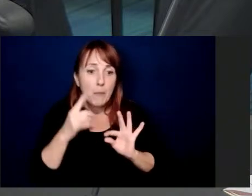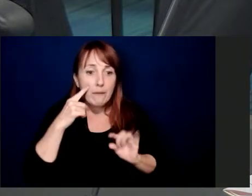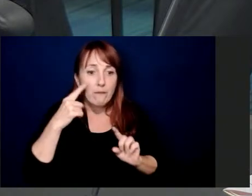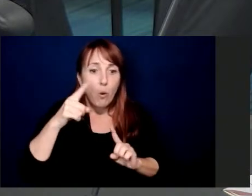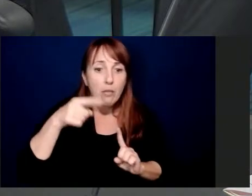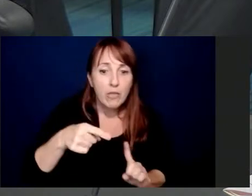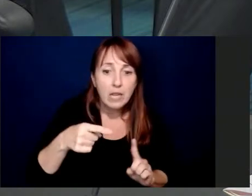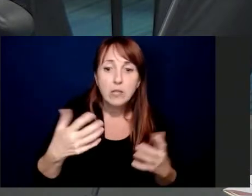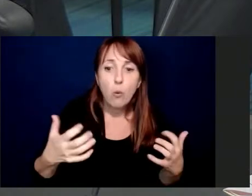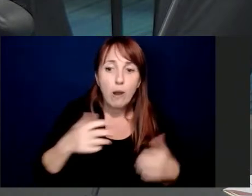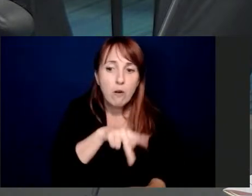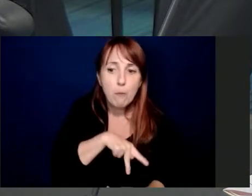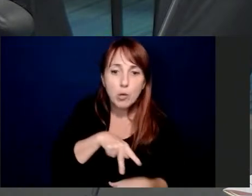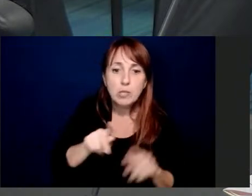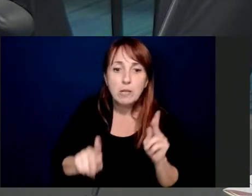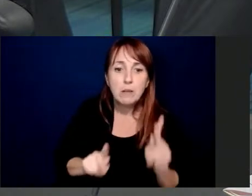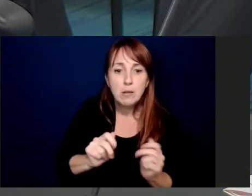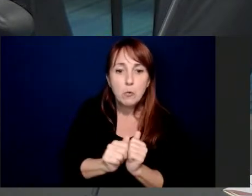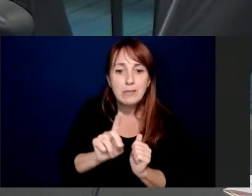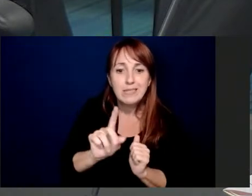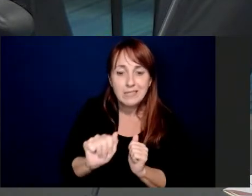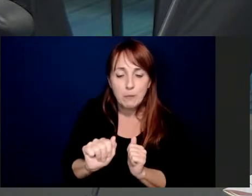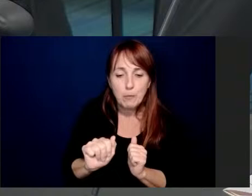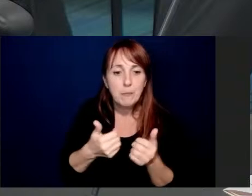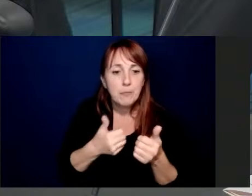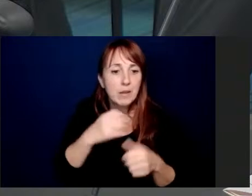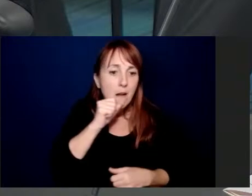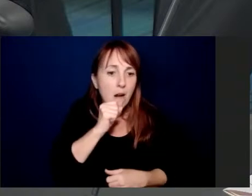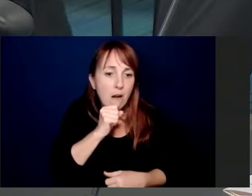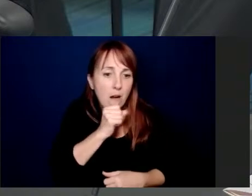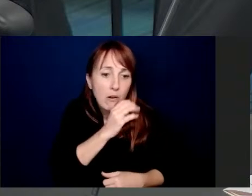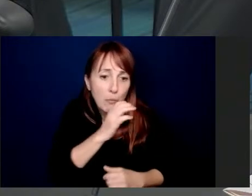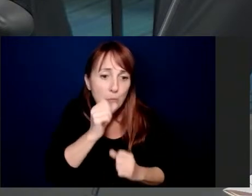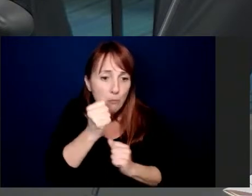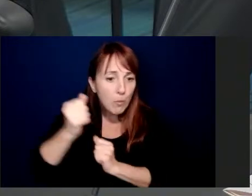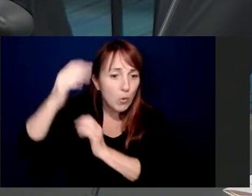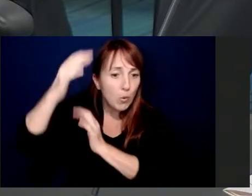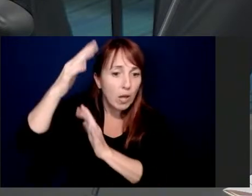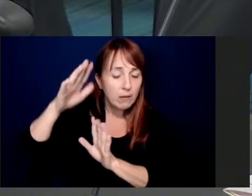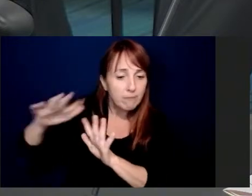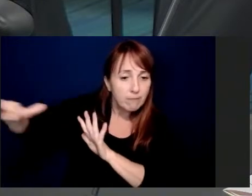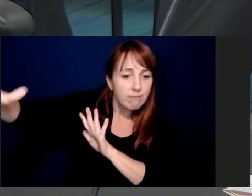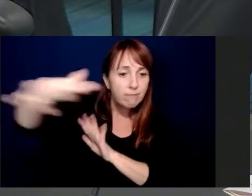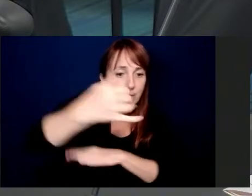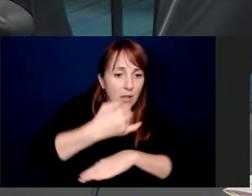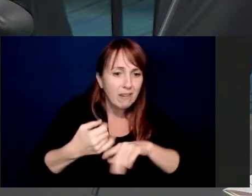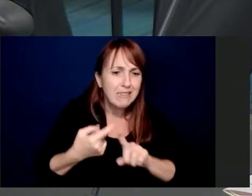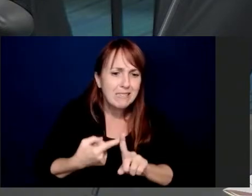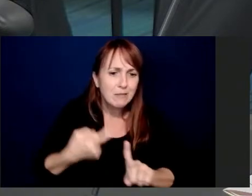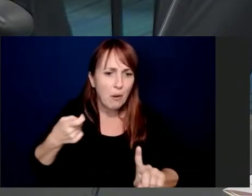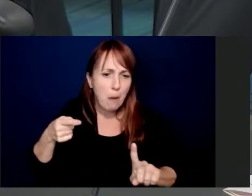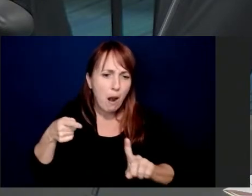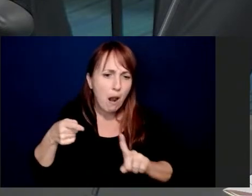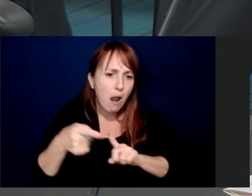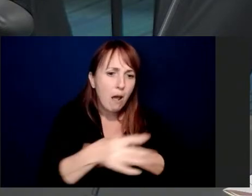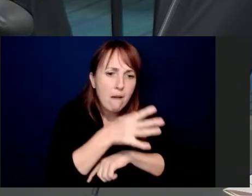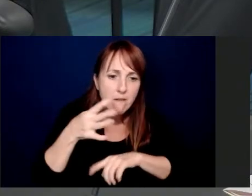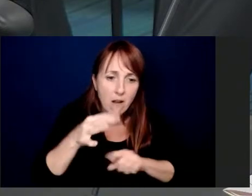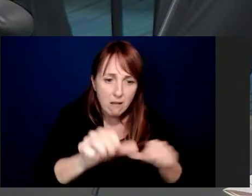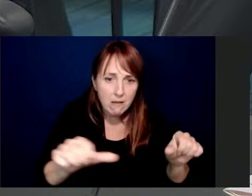for persons with disability, our kupuna throughout, throughout the islands, particularly in rural areas, have a similar kind of lack of access.